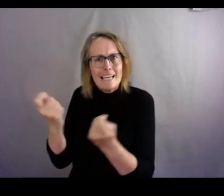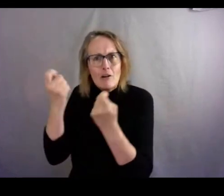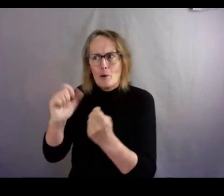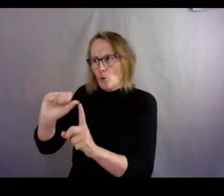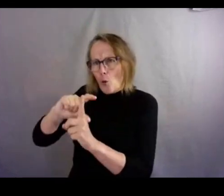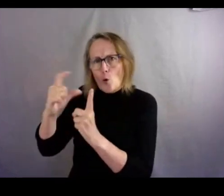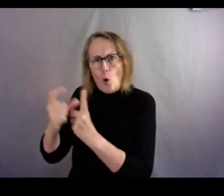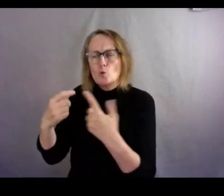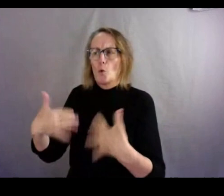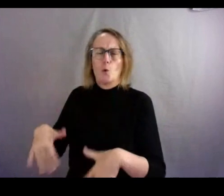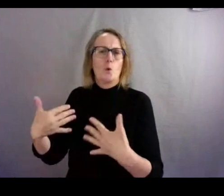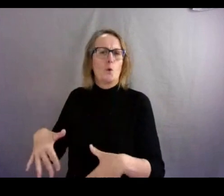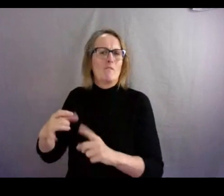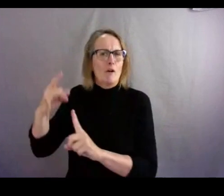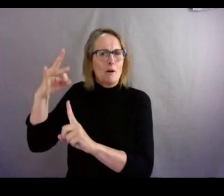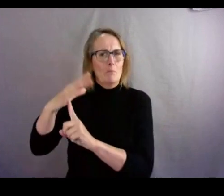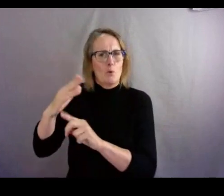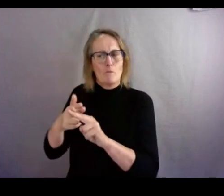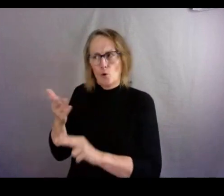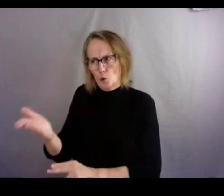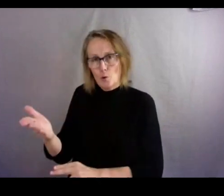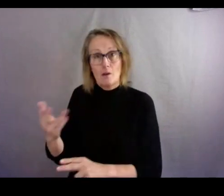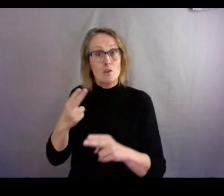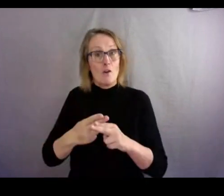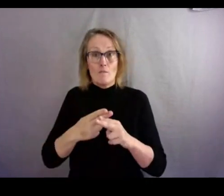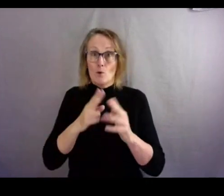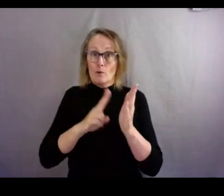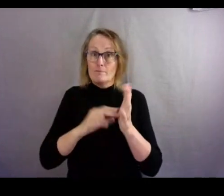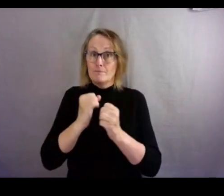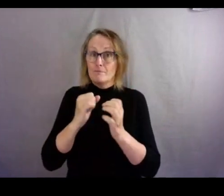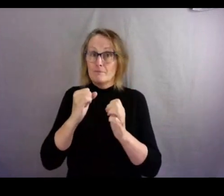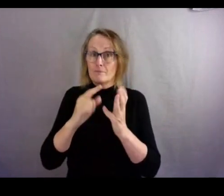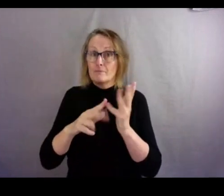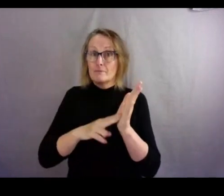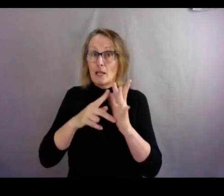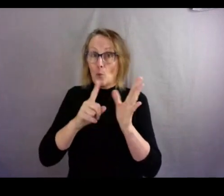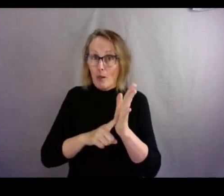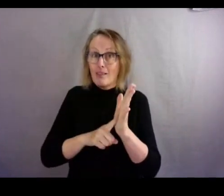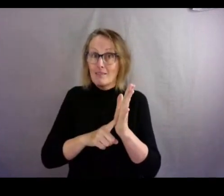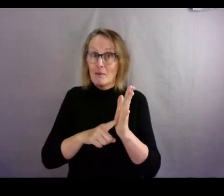For that on behalf of the Ngunnawal but also all of Australia, Dhjan Yimaba, thank you.